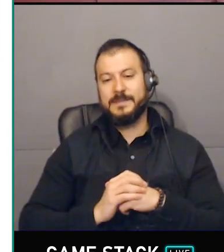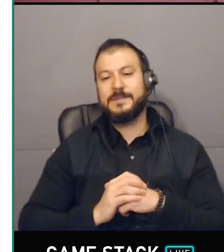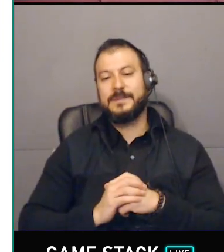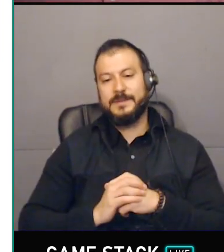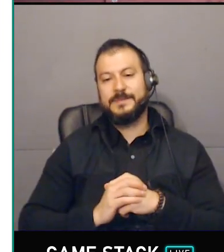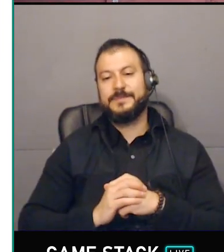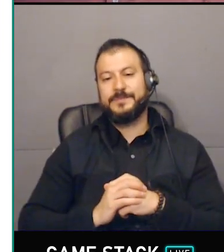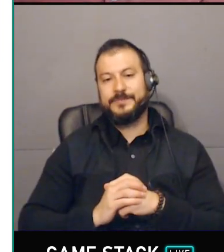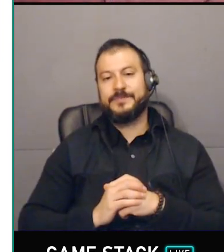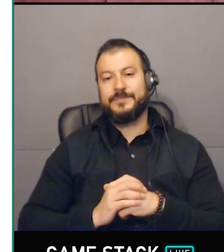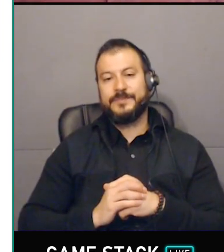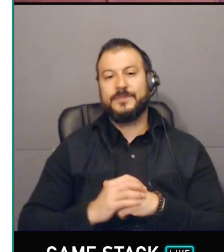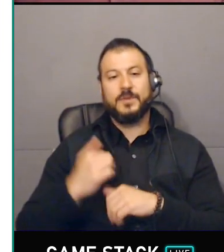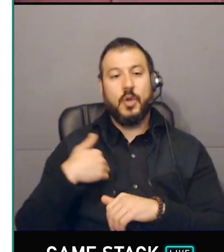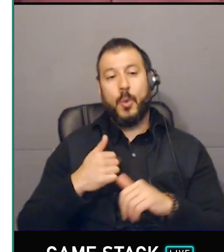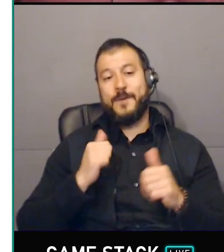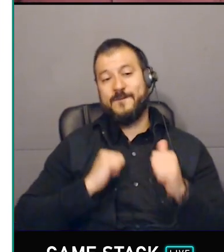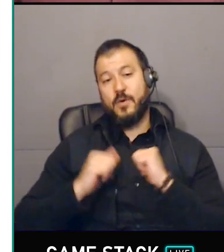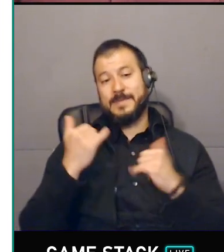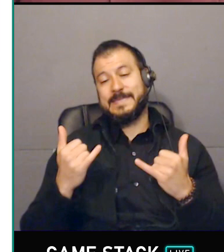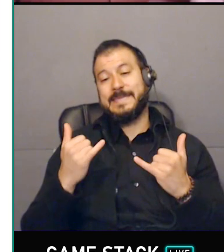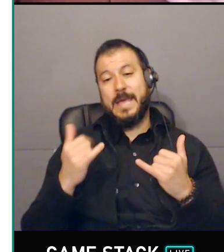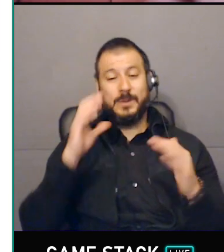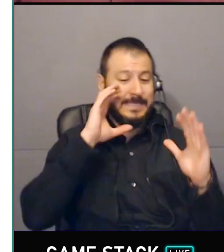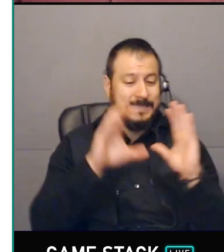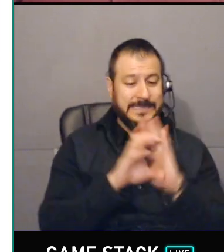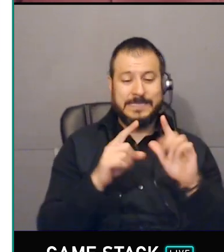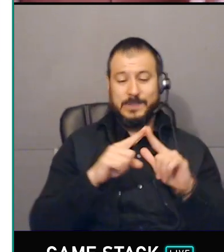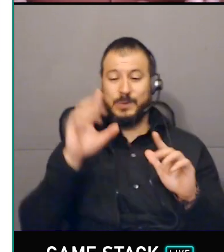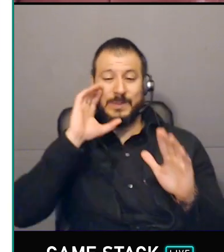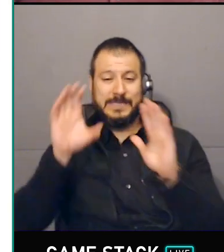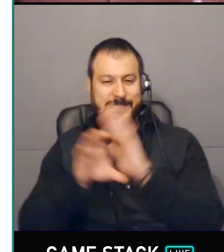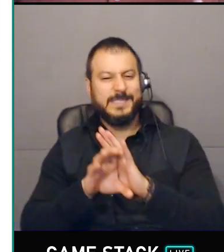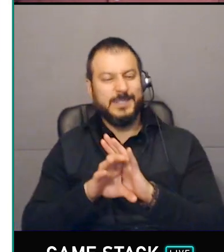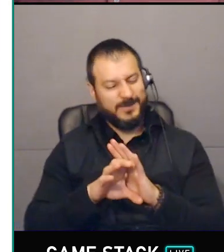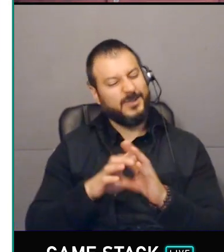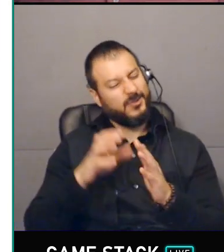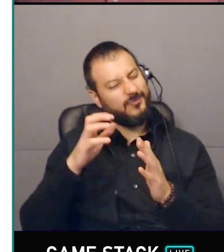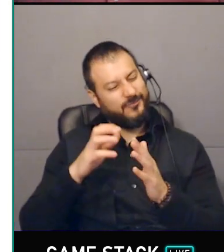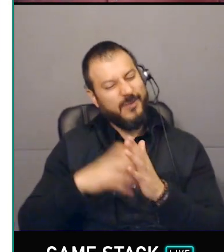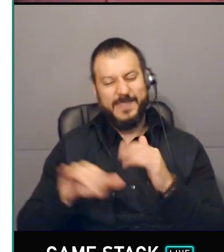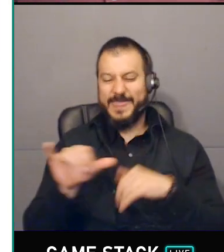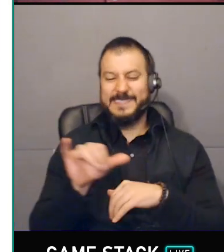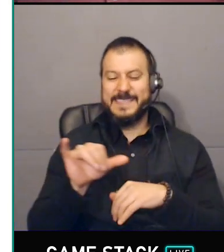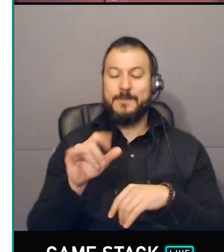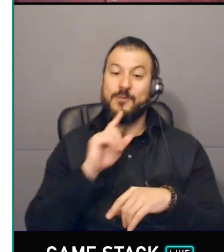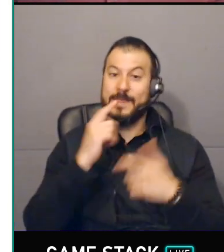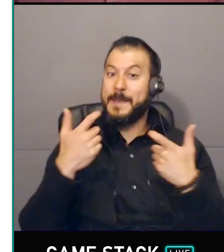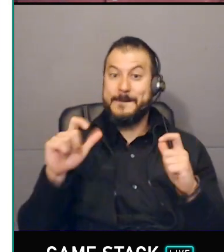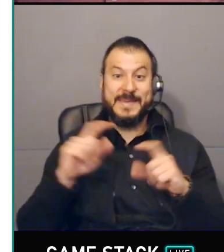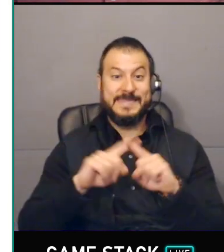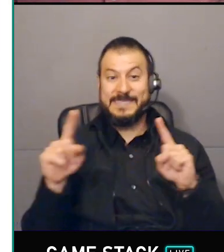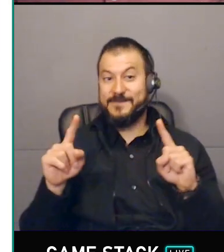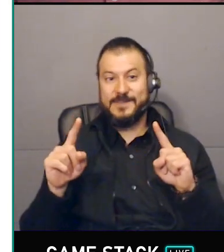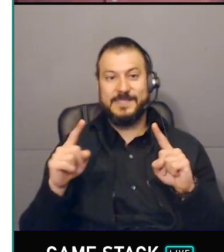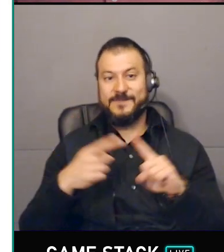Finally, our performance now scene to scene is roughly the same. The only real big difference in performance from scene to